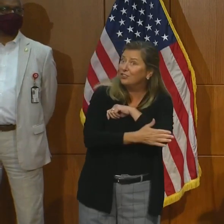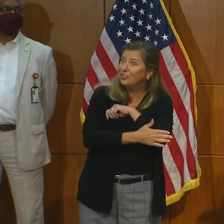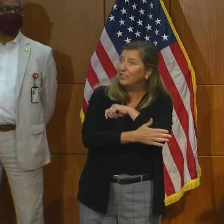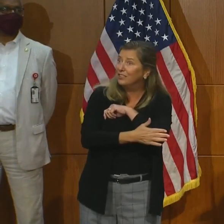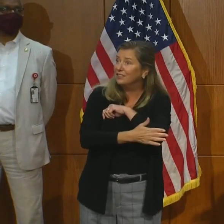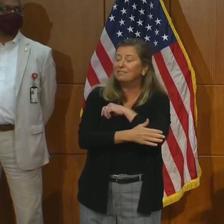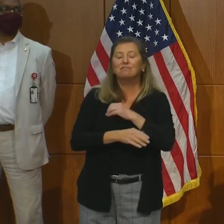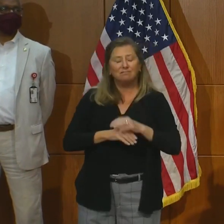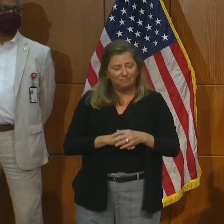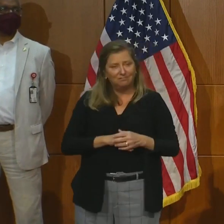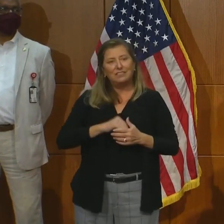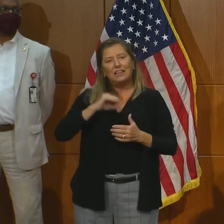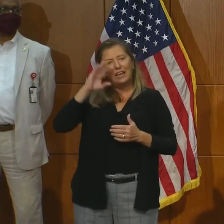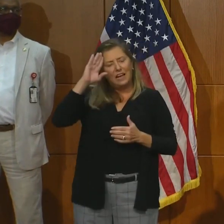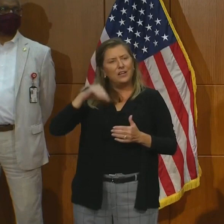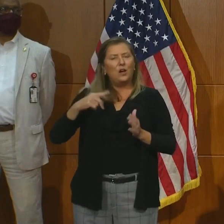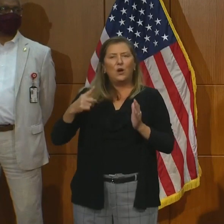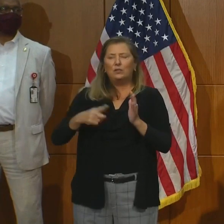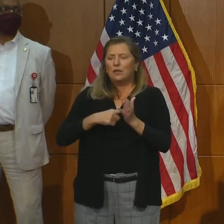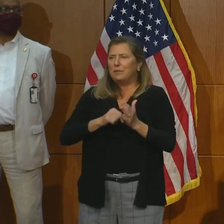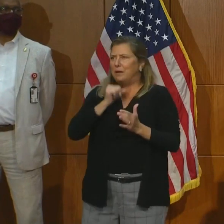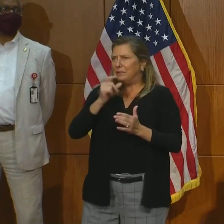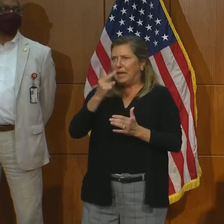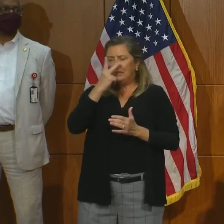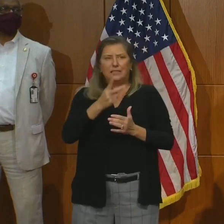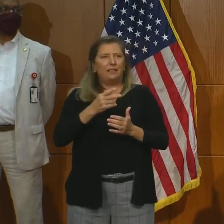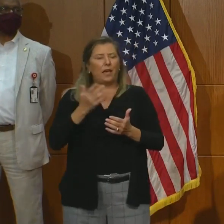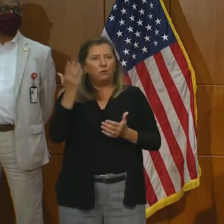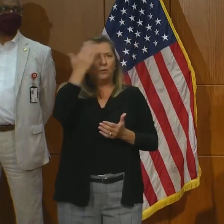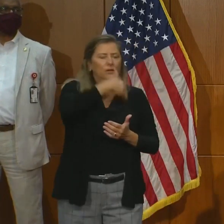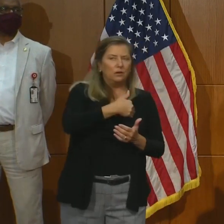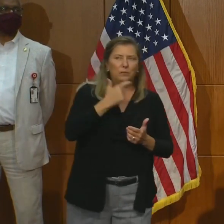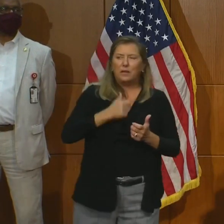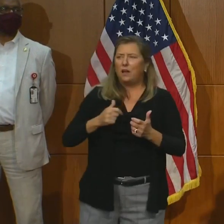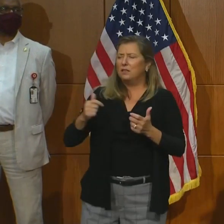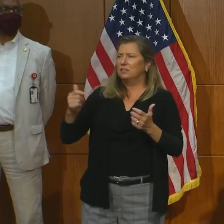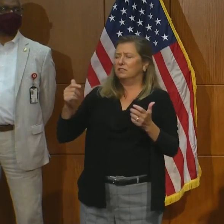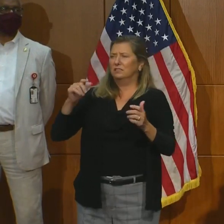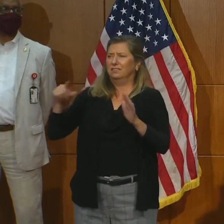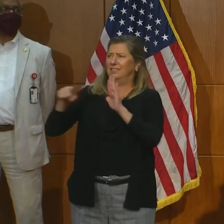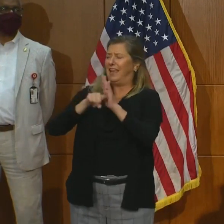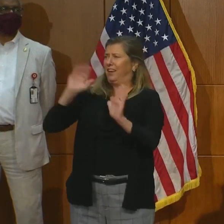TALK TIMES WE TAKE CARE OF A CHILD. HAPPENED ALL OVER OUR